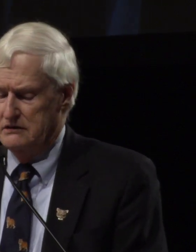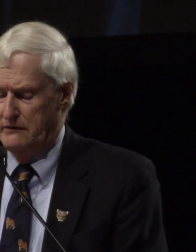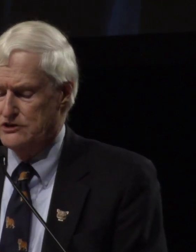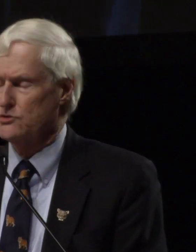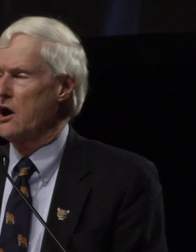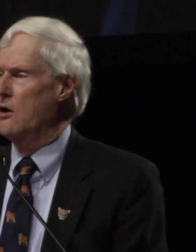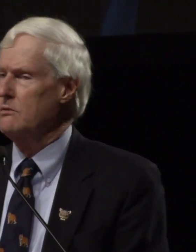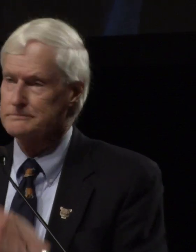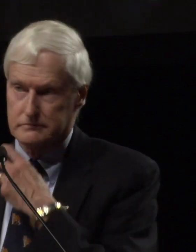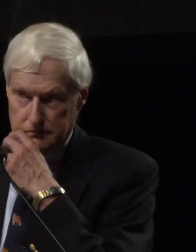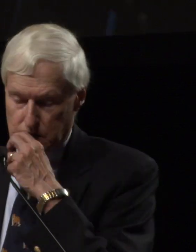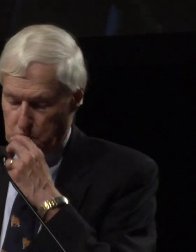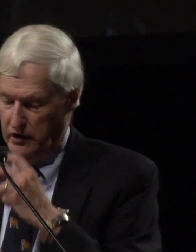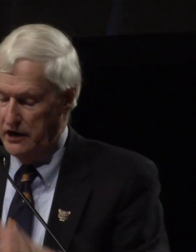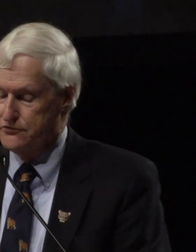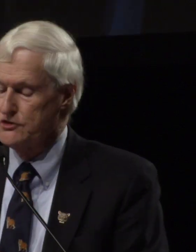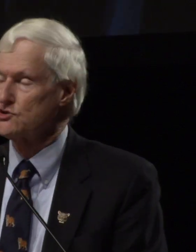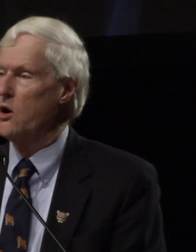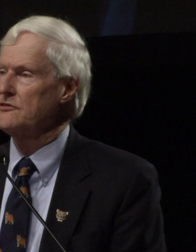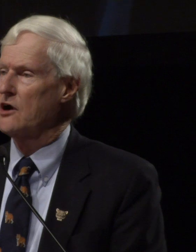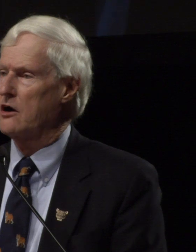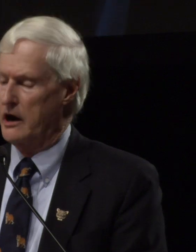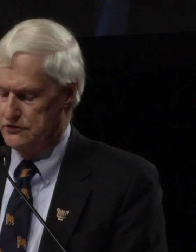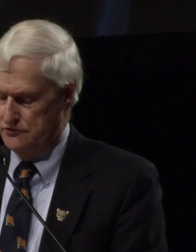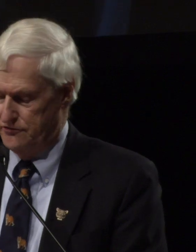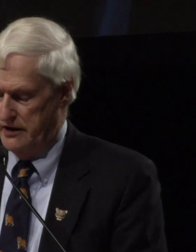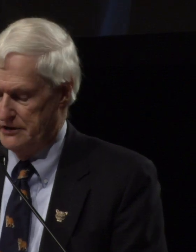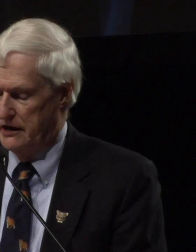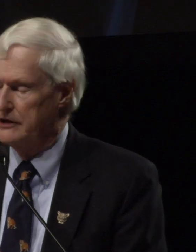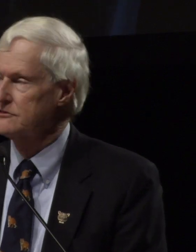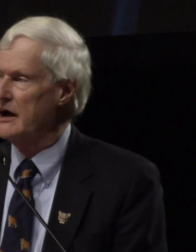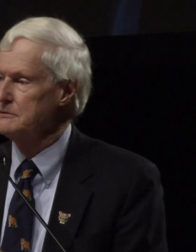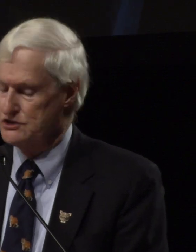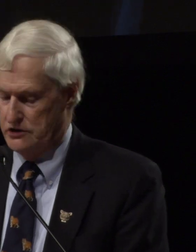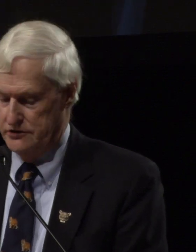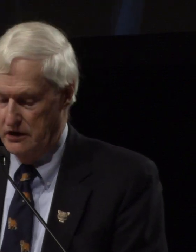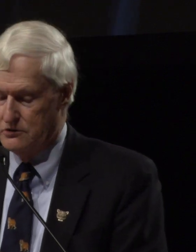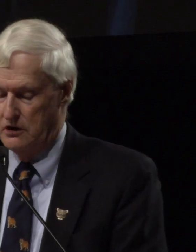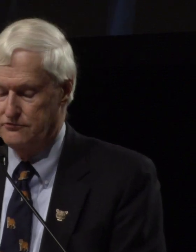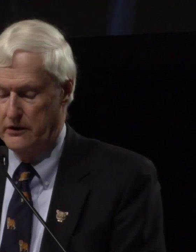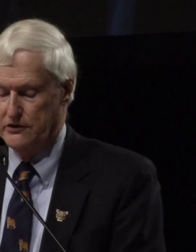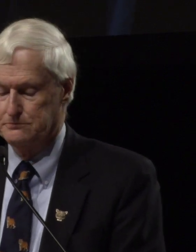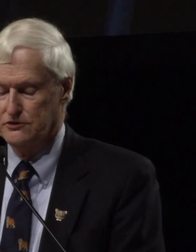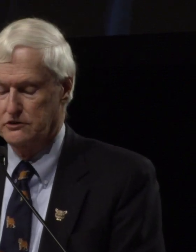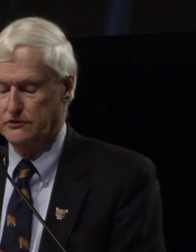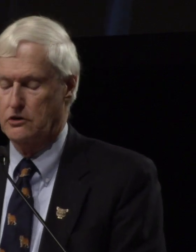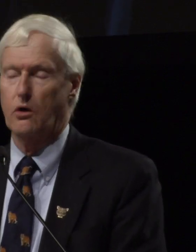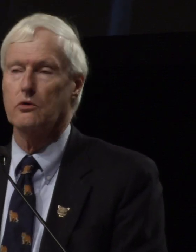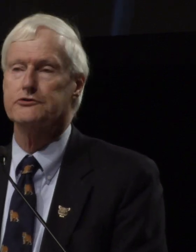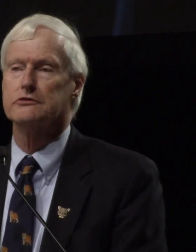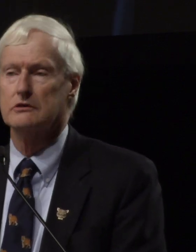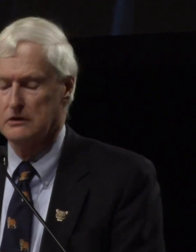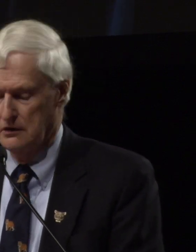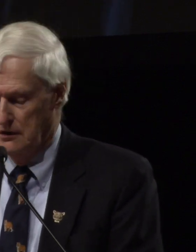AS YOU KNOW, WHEN I FIRST JOINED THE RIT FAMILY, I ESTABLISHED A NUMBER OF VERY SPECIFIC GOALS